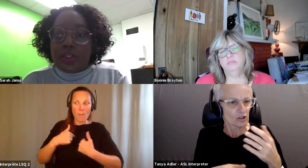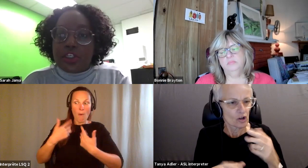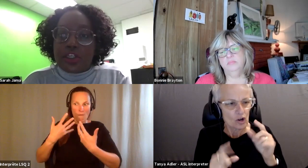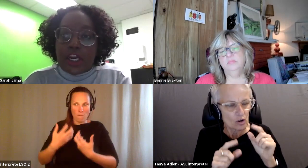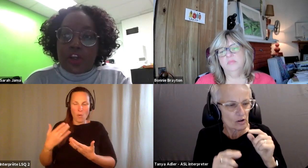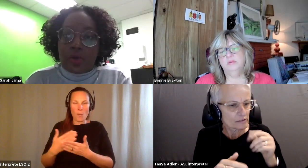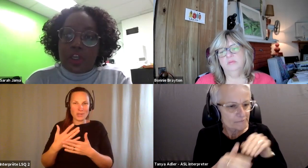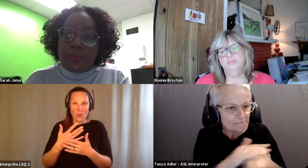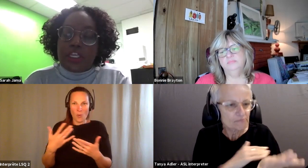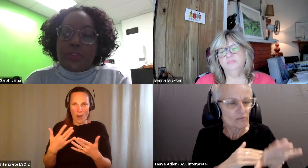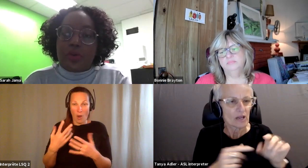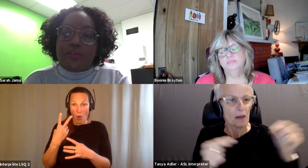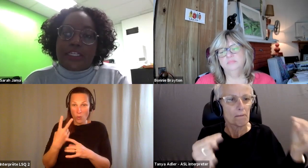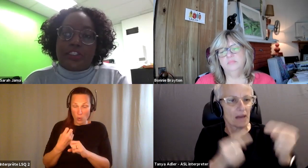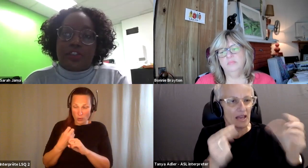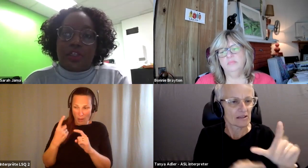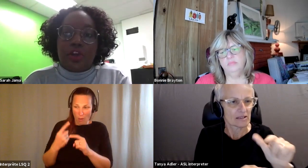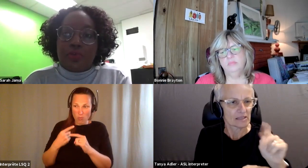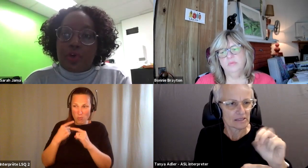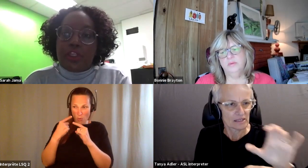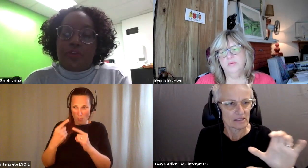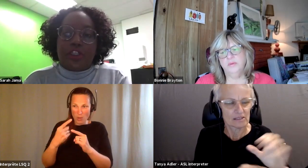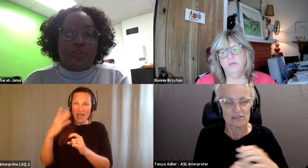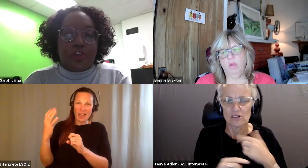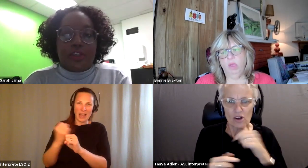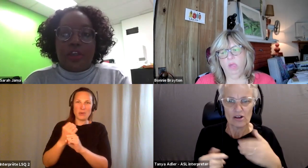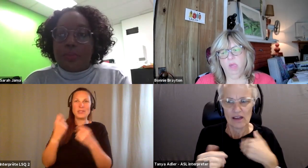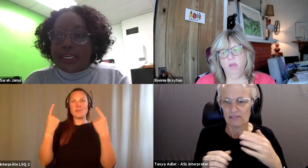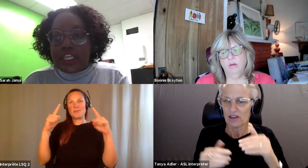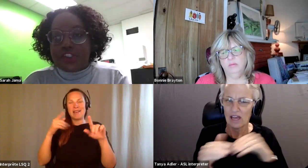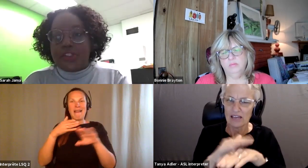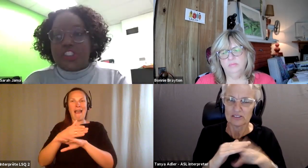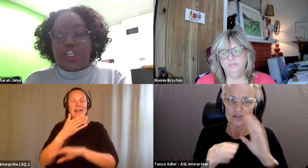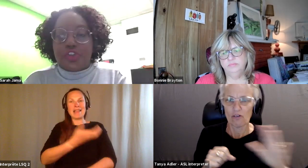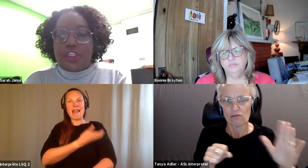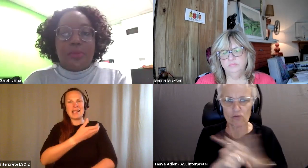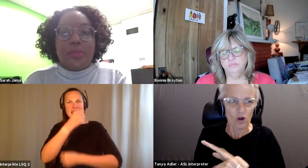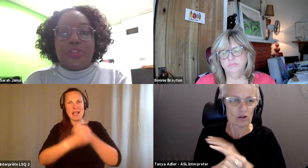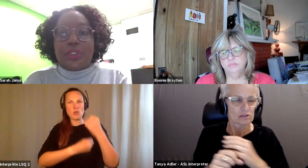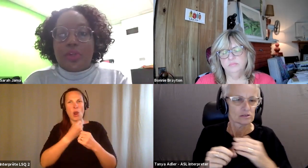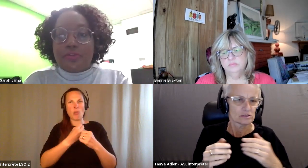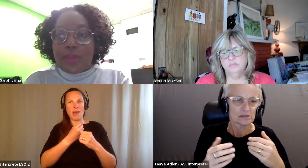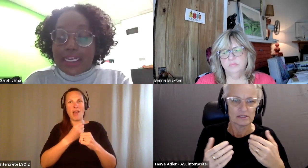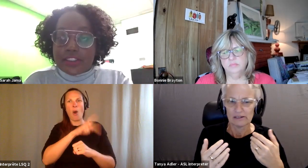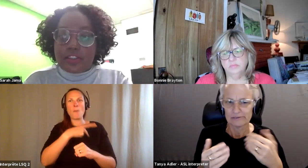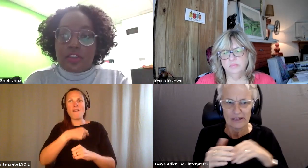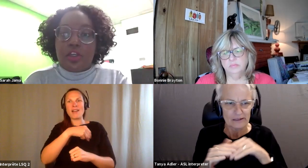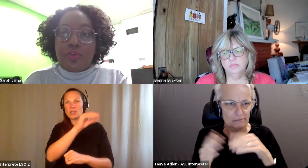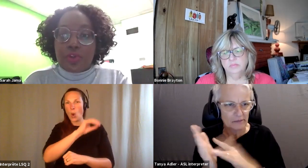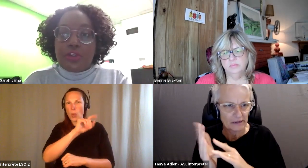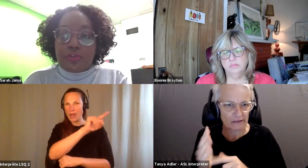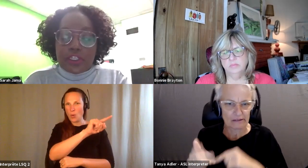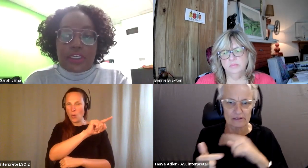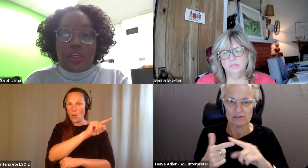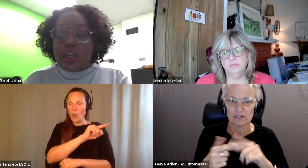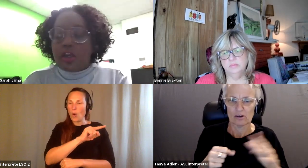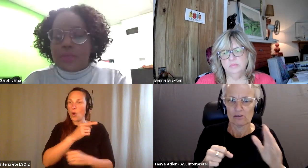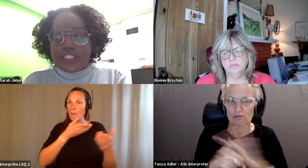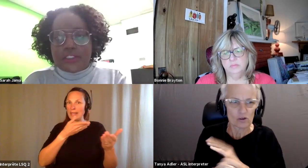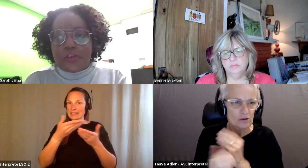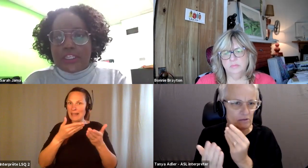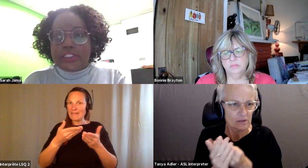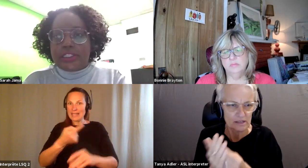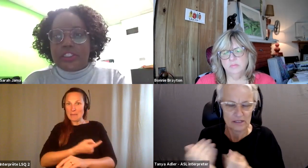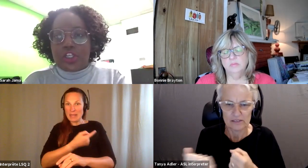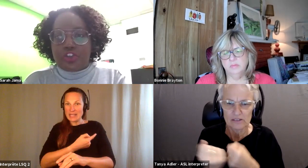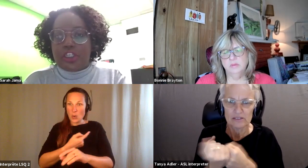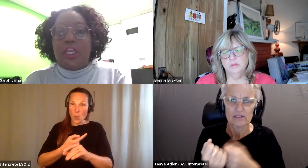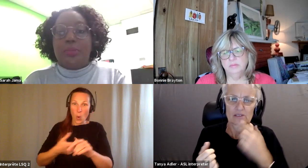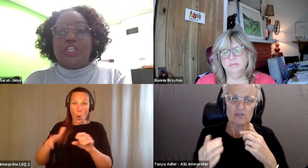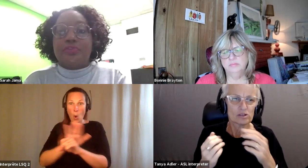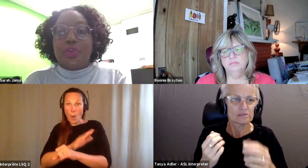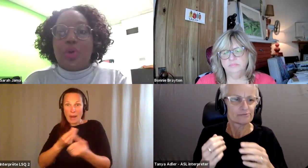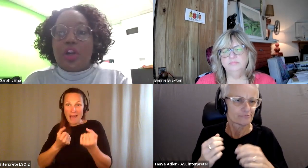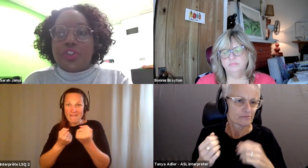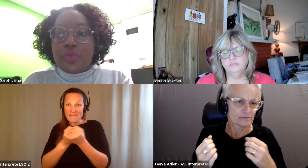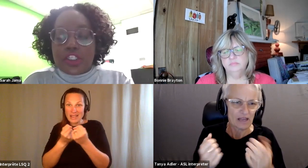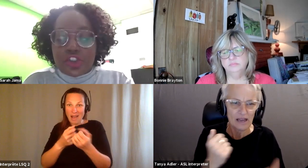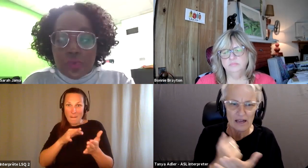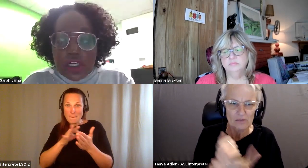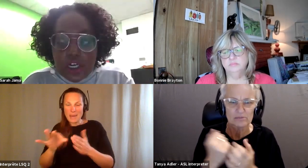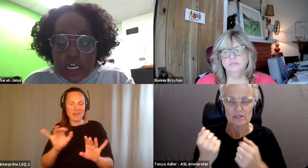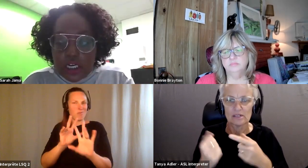Sarah Jama: In London Ontario because we don't have access to fully funded free medication in this country because we don't have access to fully funded assistive devices in this country, because if you are also an injured worker.